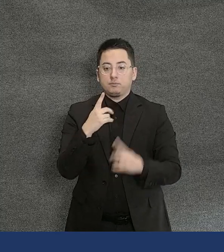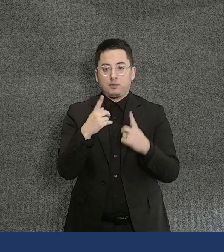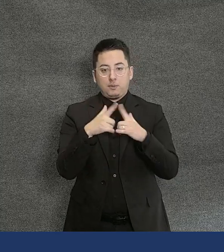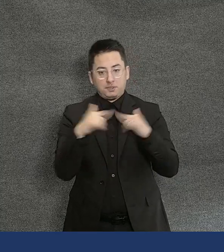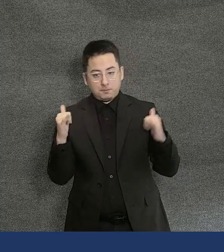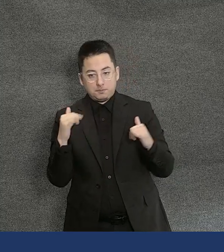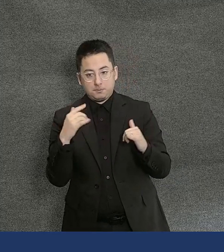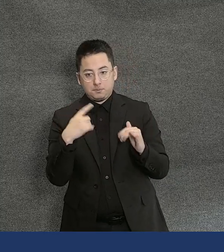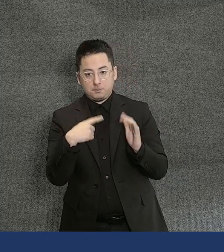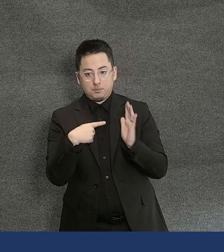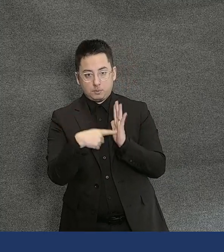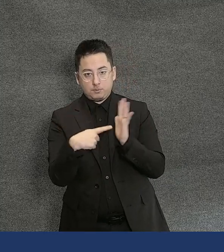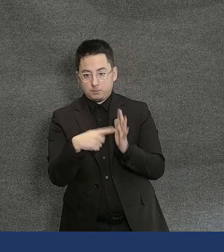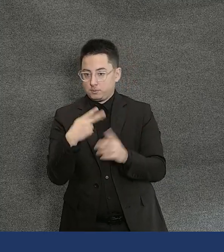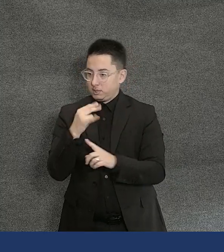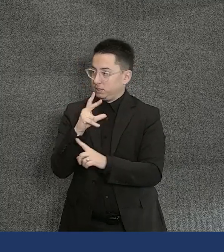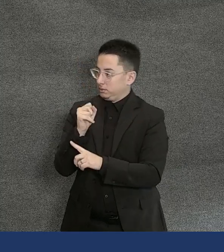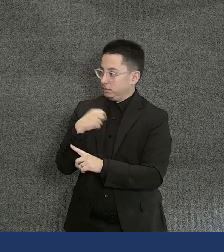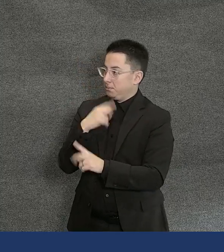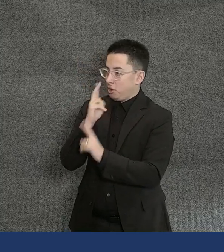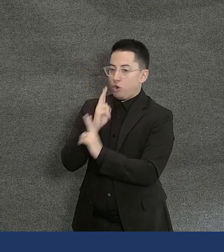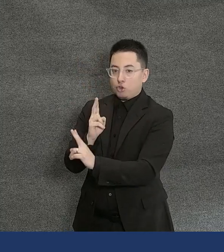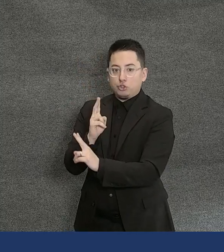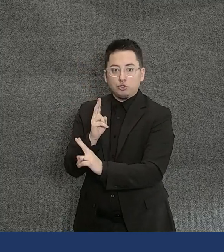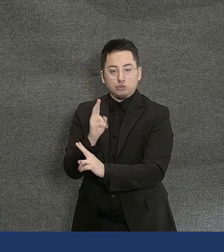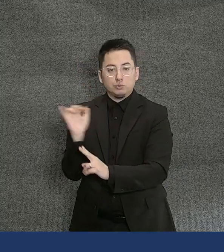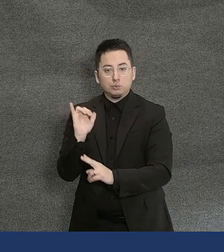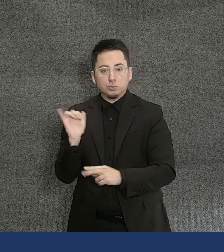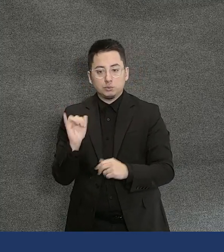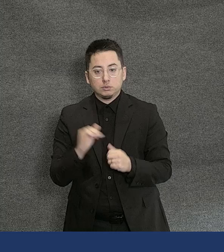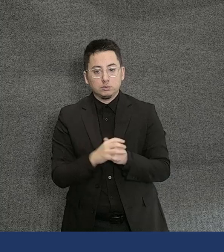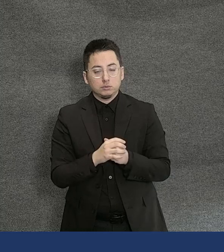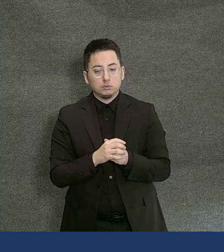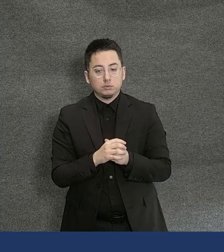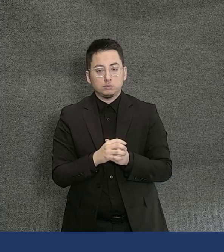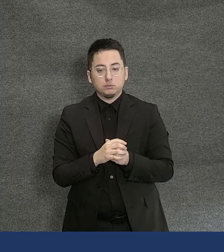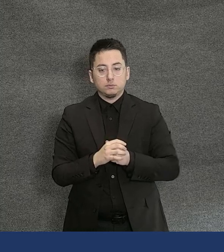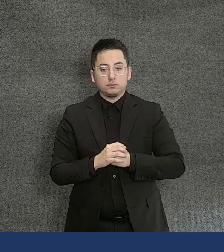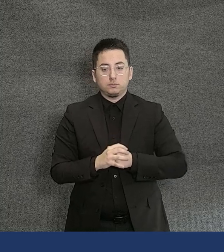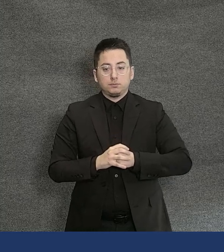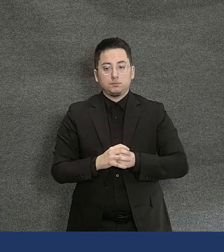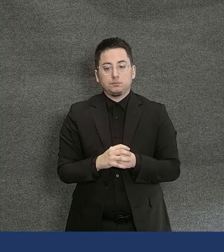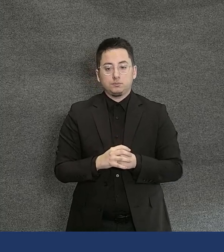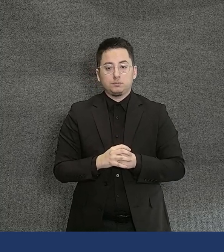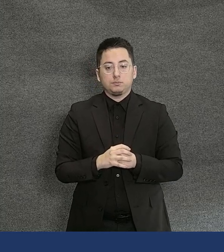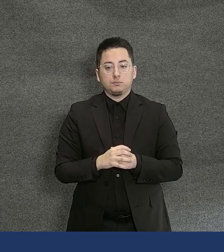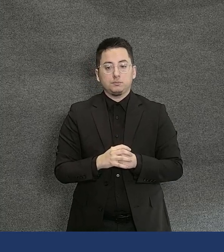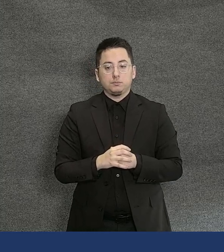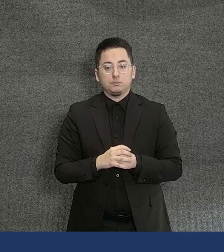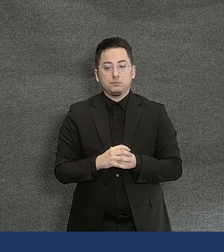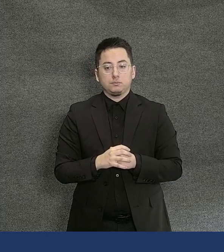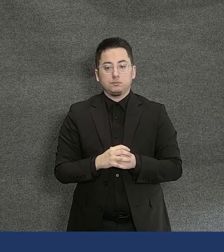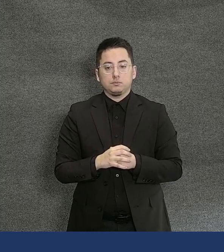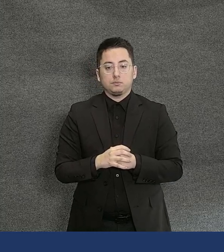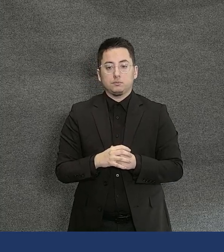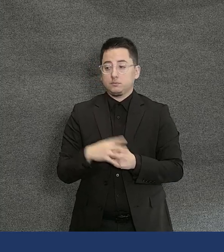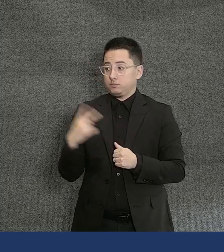It is because representative Hicks and myself and others came into this work